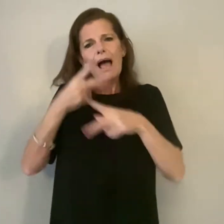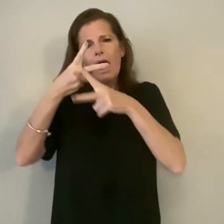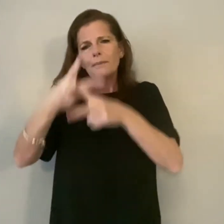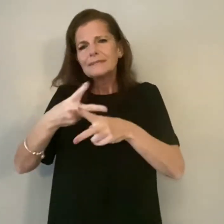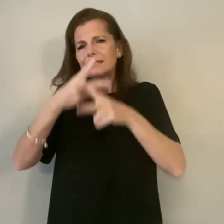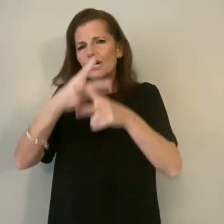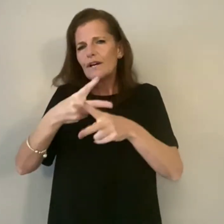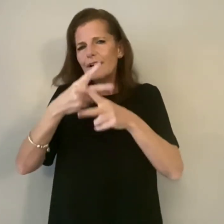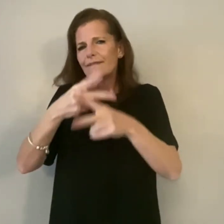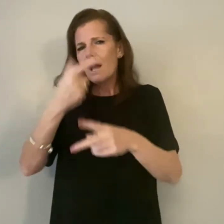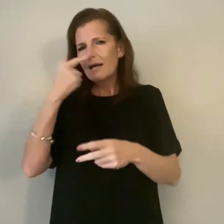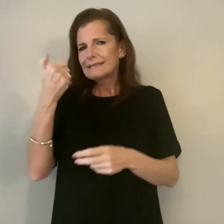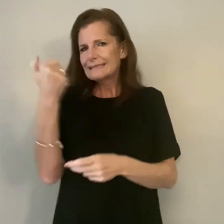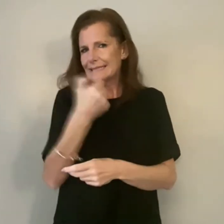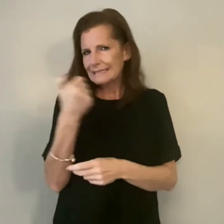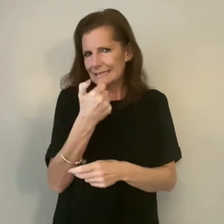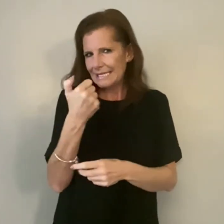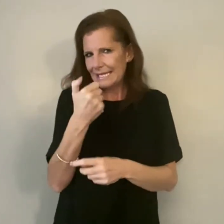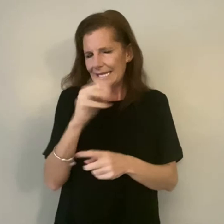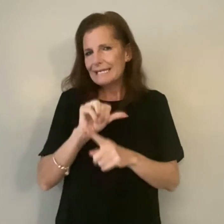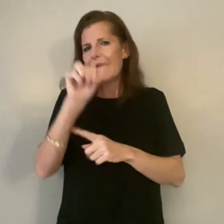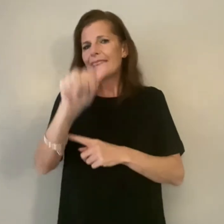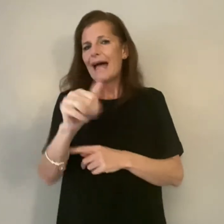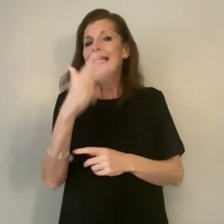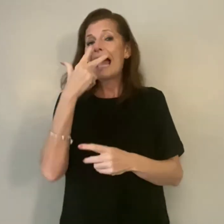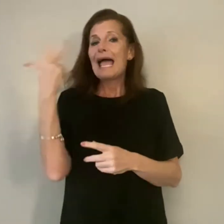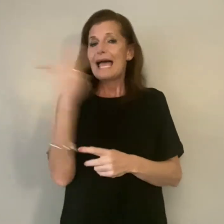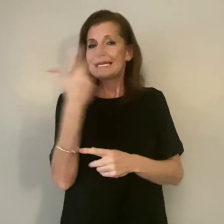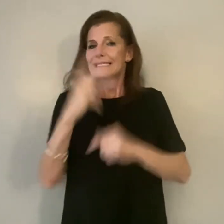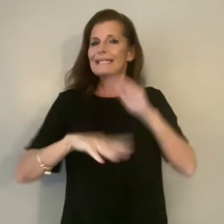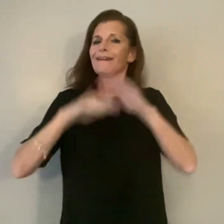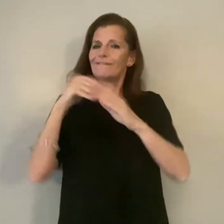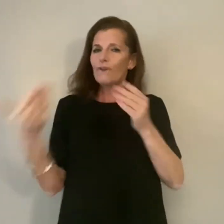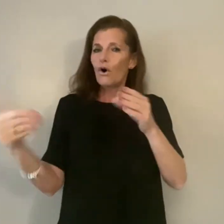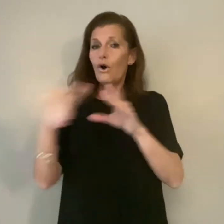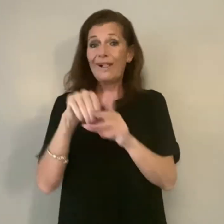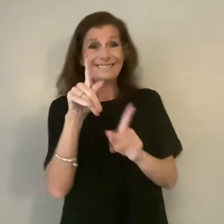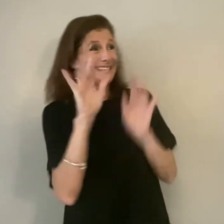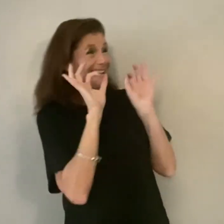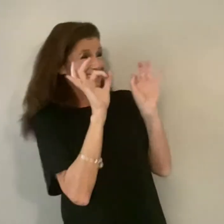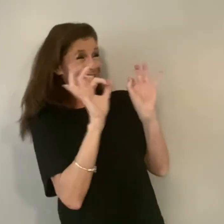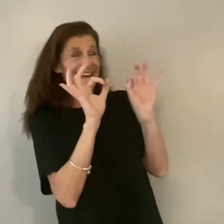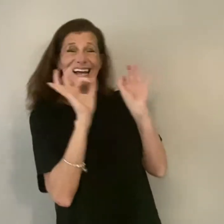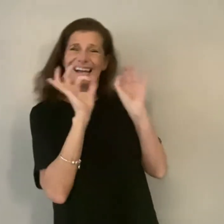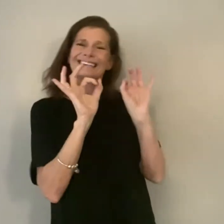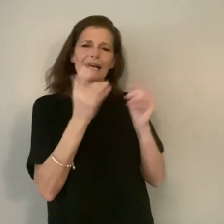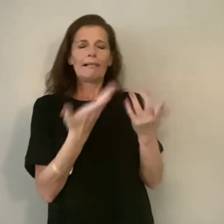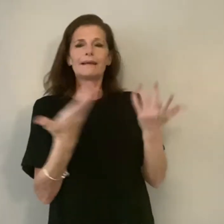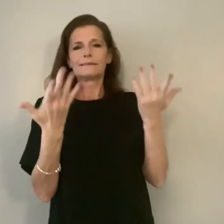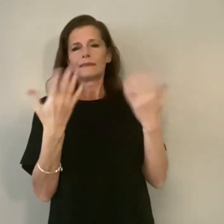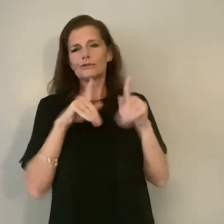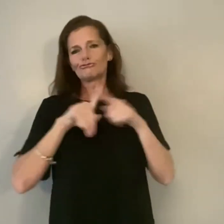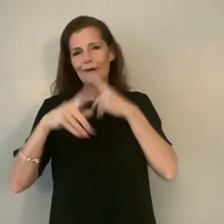as like an observer and then after 18 they can actually participate fully. That's exactly, yeah,